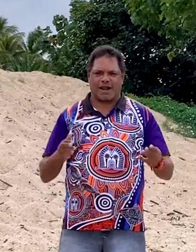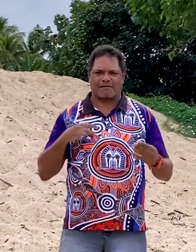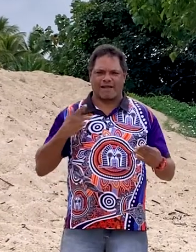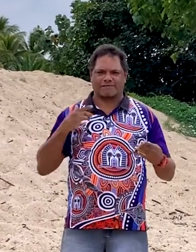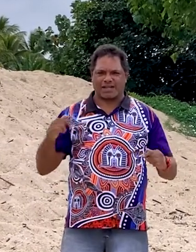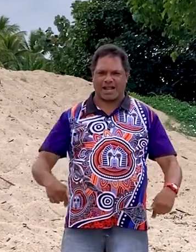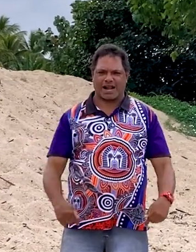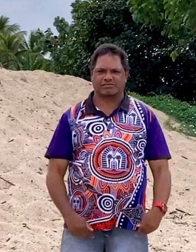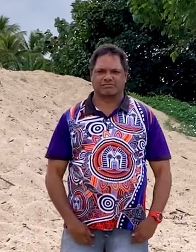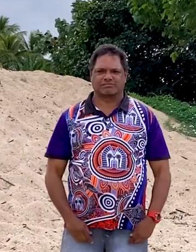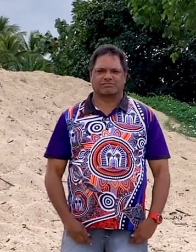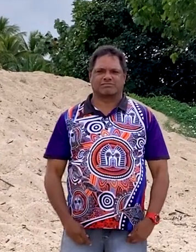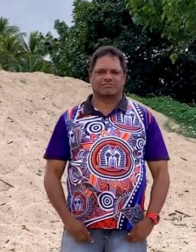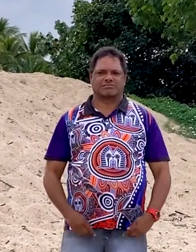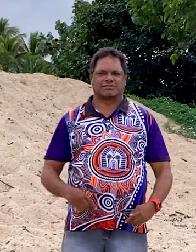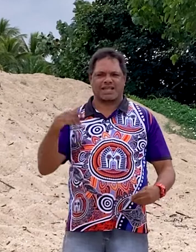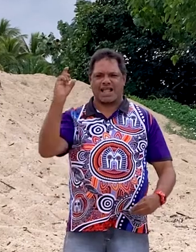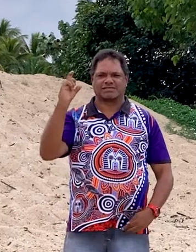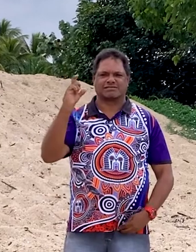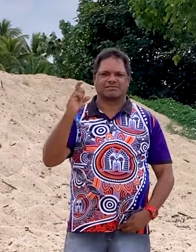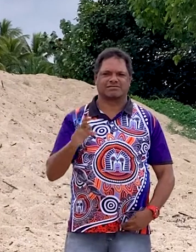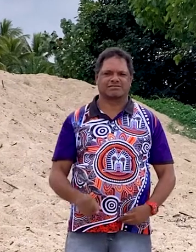and I live in Cairns.